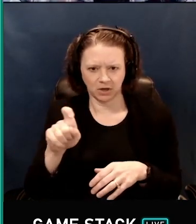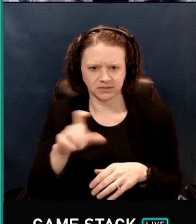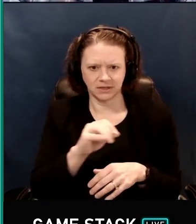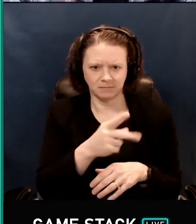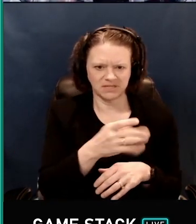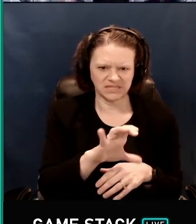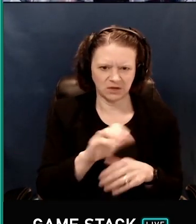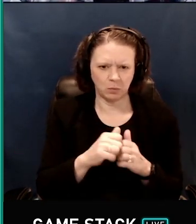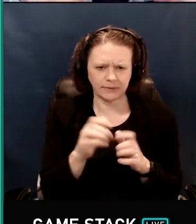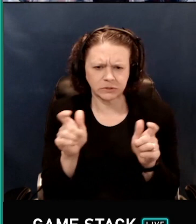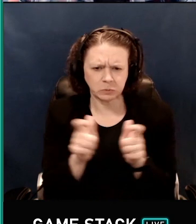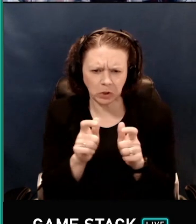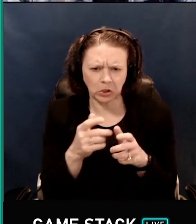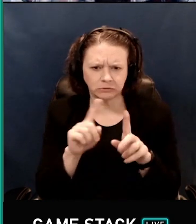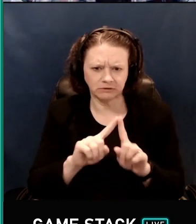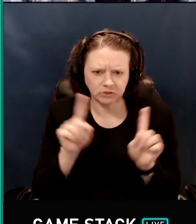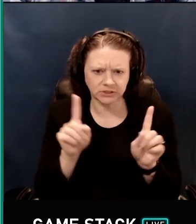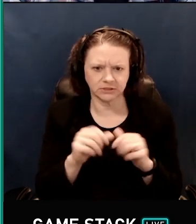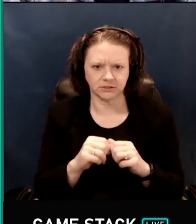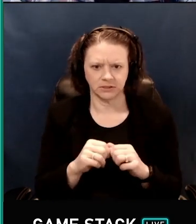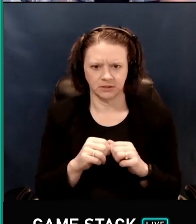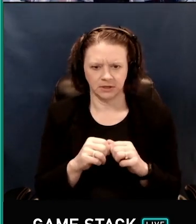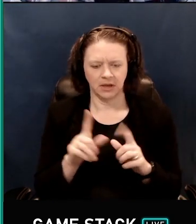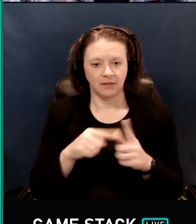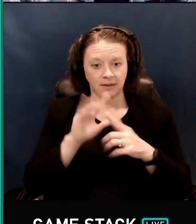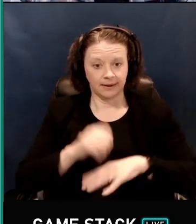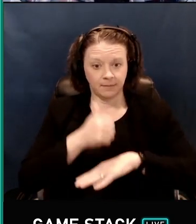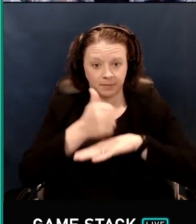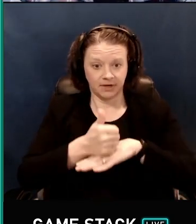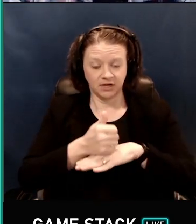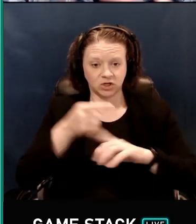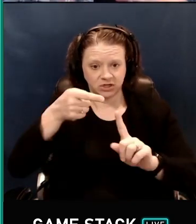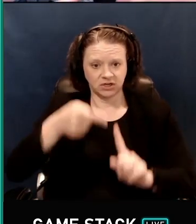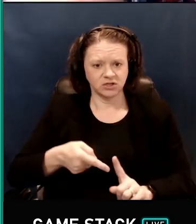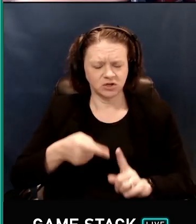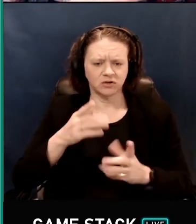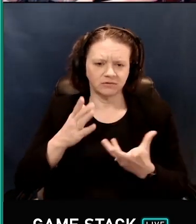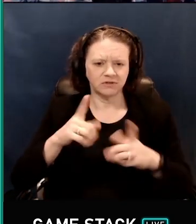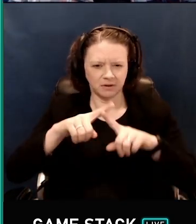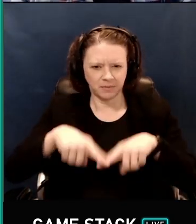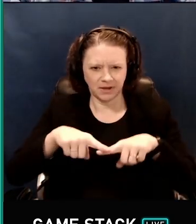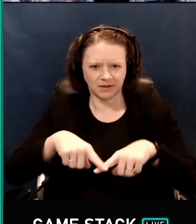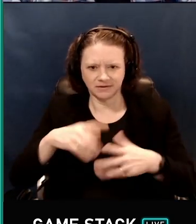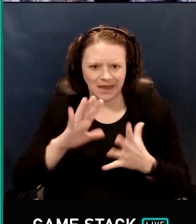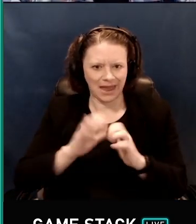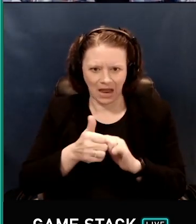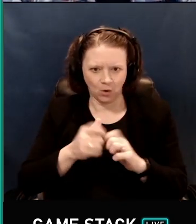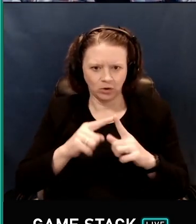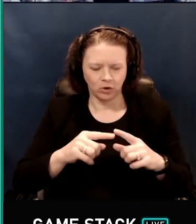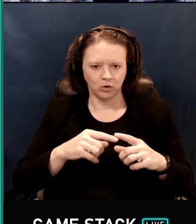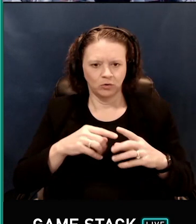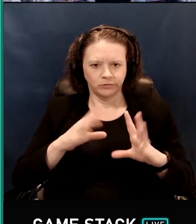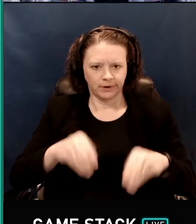And then the implementation details will of course differ. The underlying technology of how you deliver the functionality for